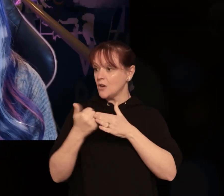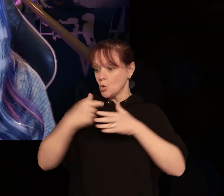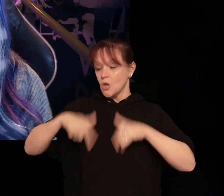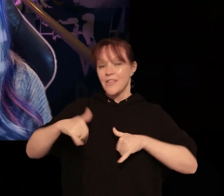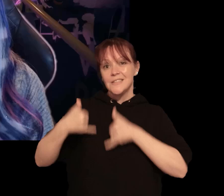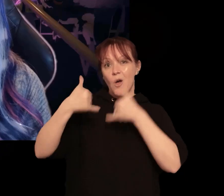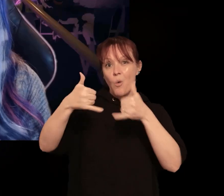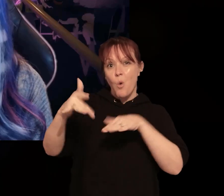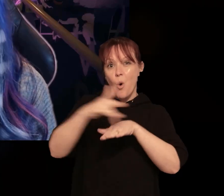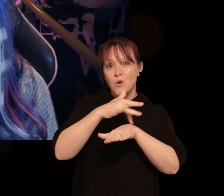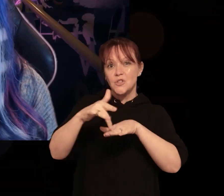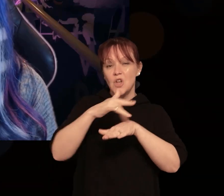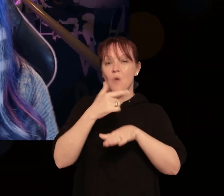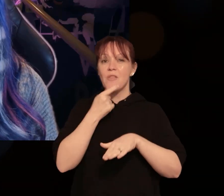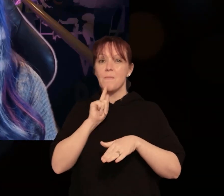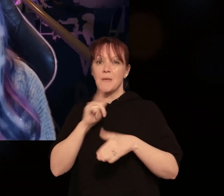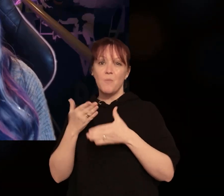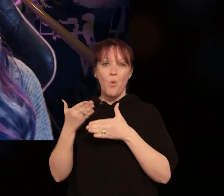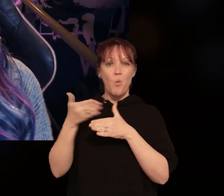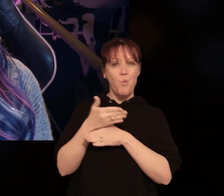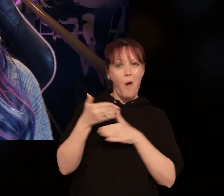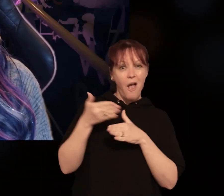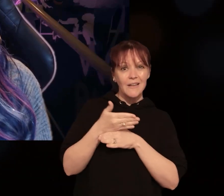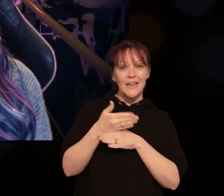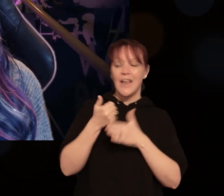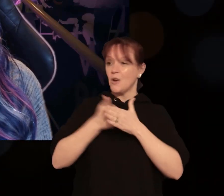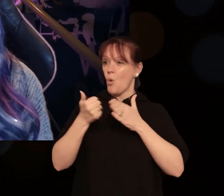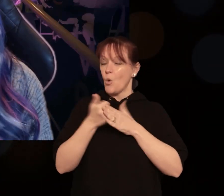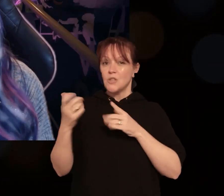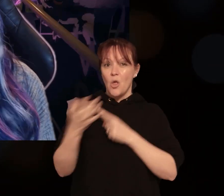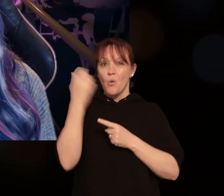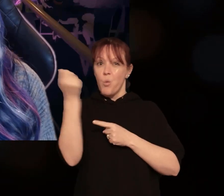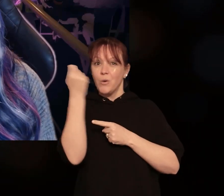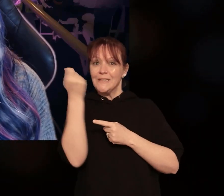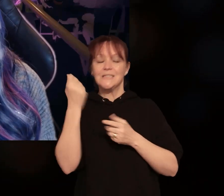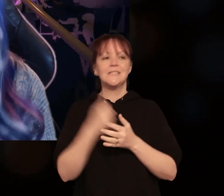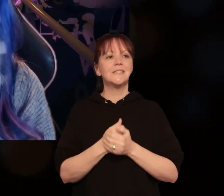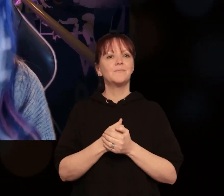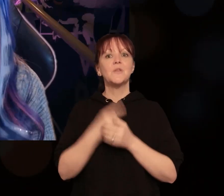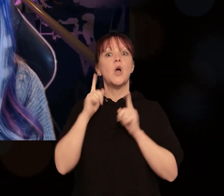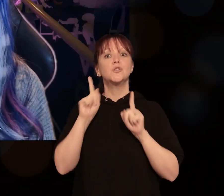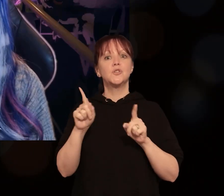So we're going to close out this award show again with our winners' reel.